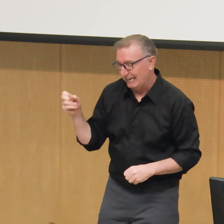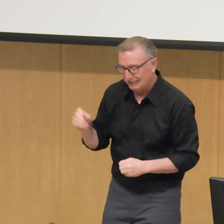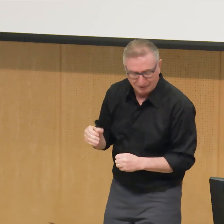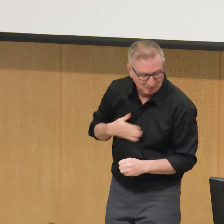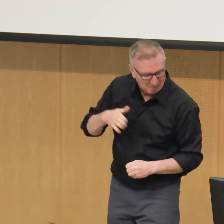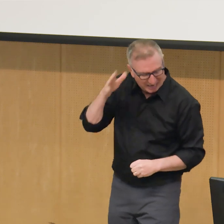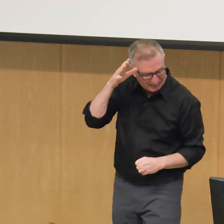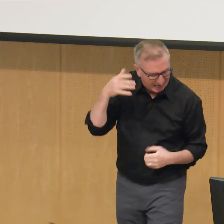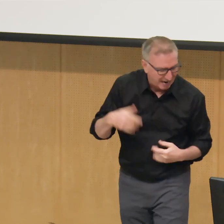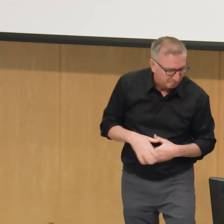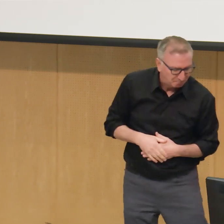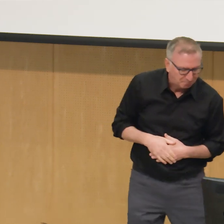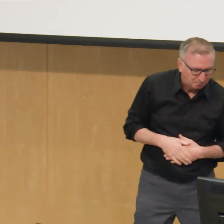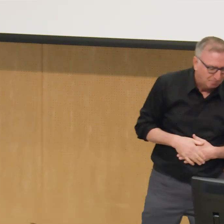for many years in the eighties.